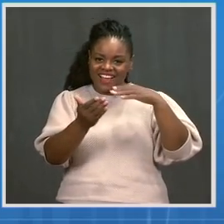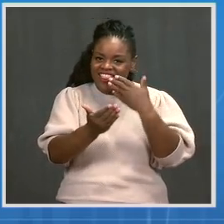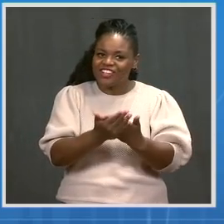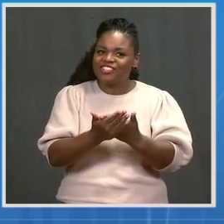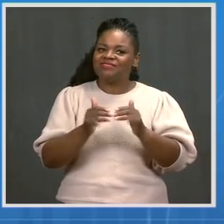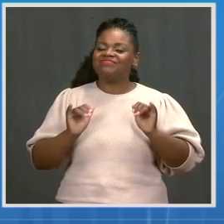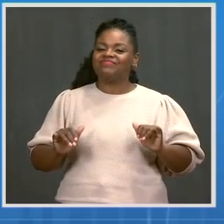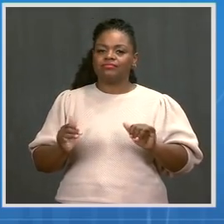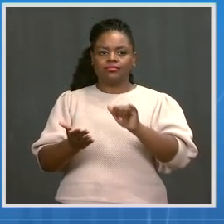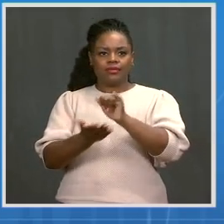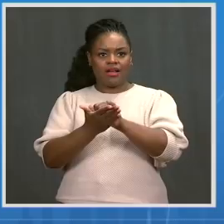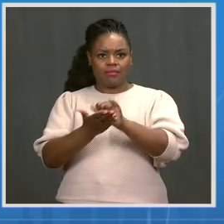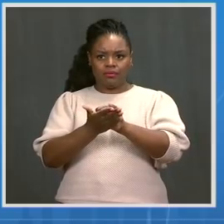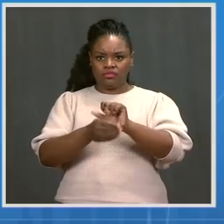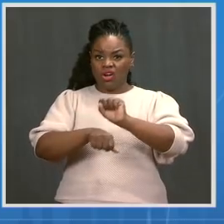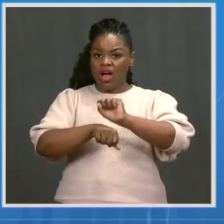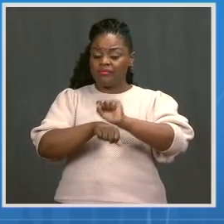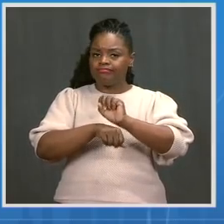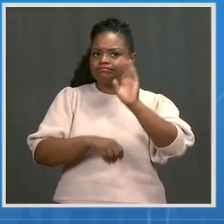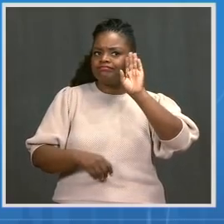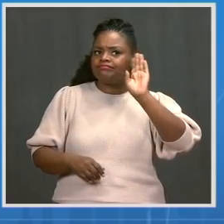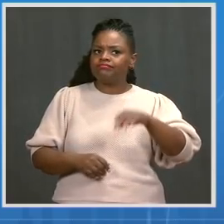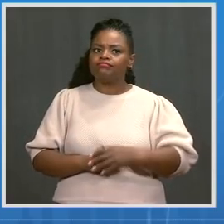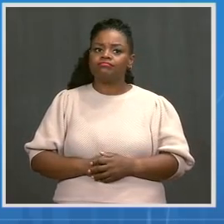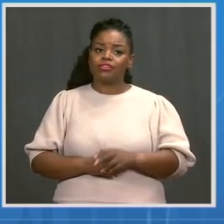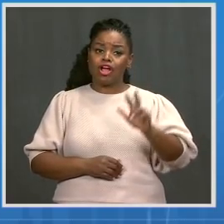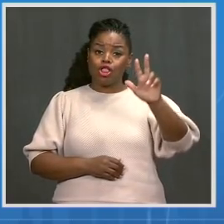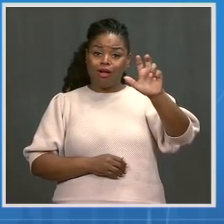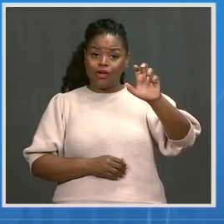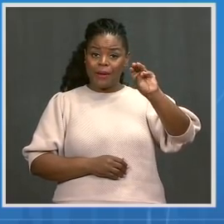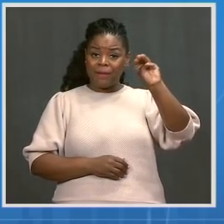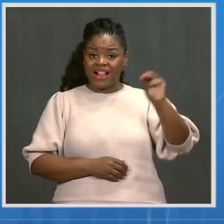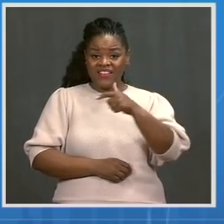administering 300 million shots in just 150 days.